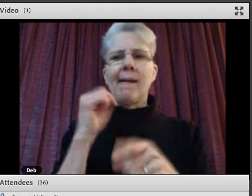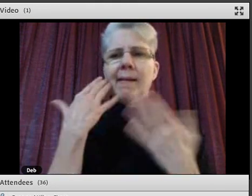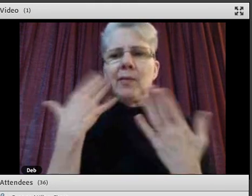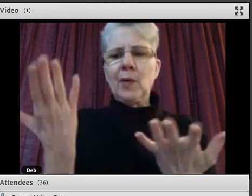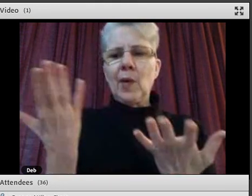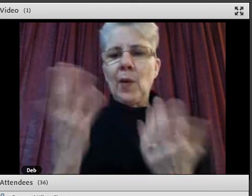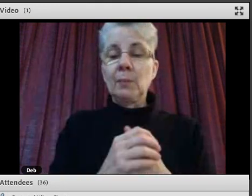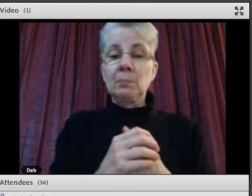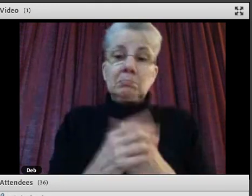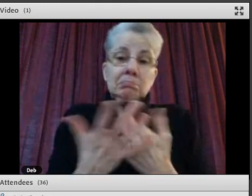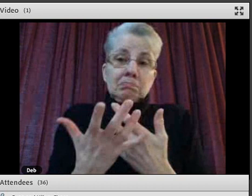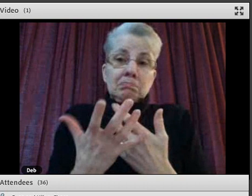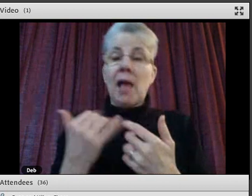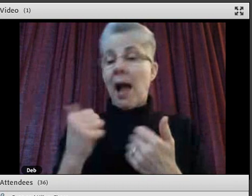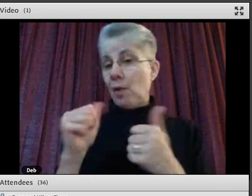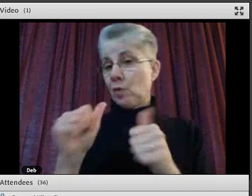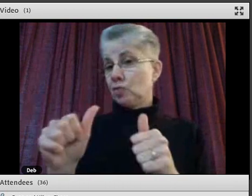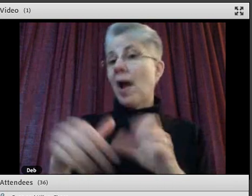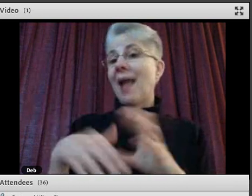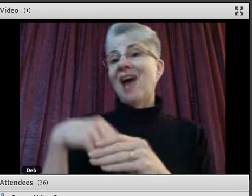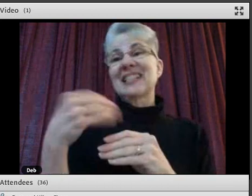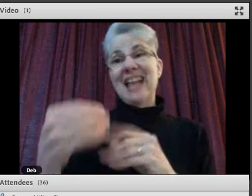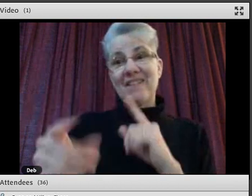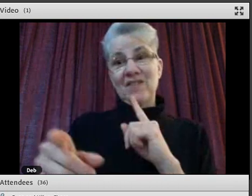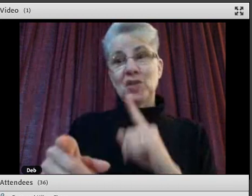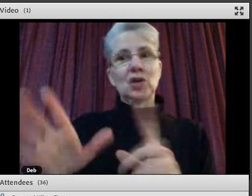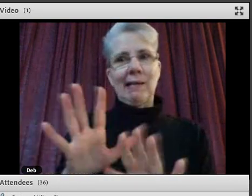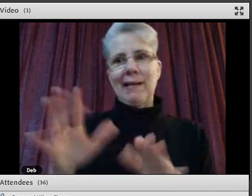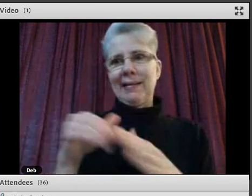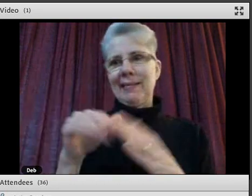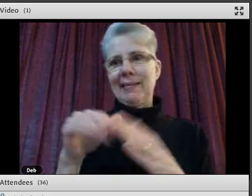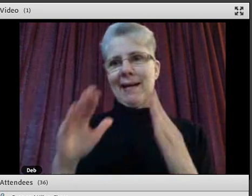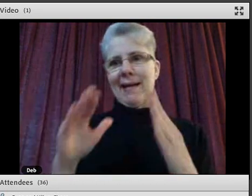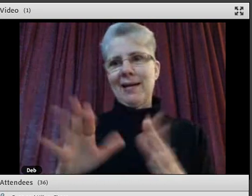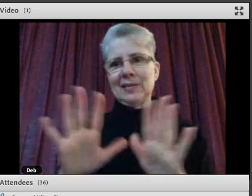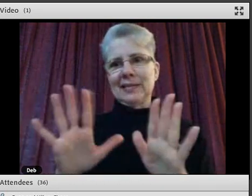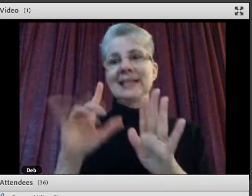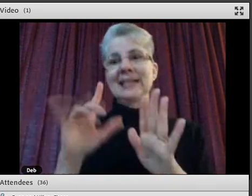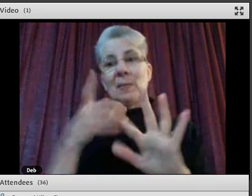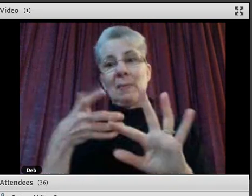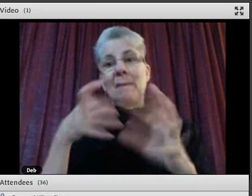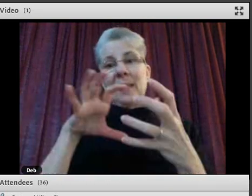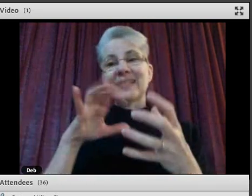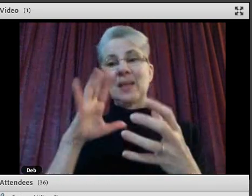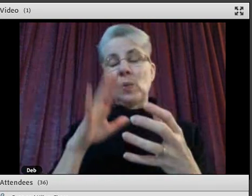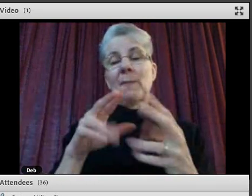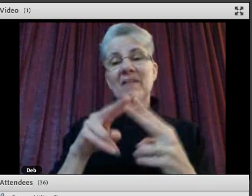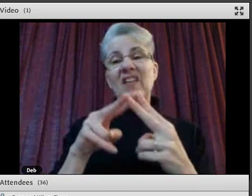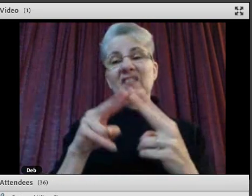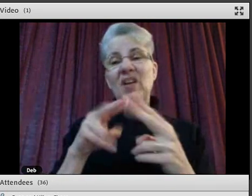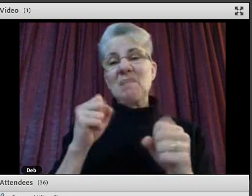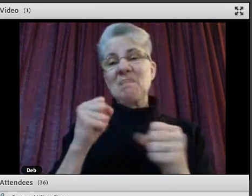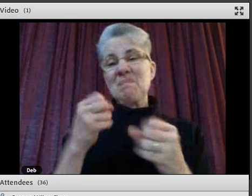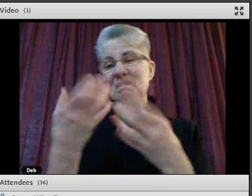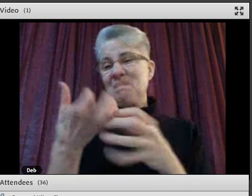But I would do it outside, for sure, because it's going to be messy. It's going to be very, very messy.